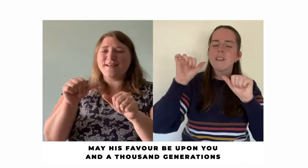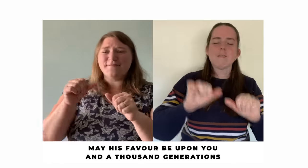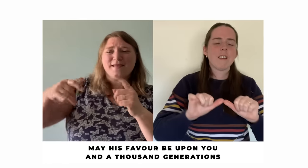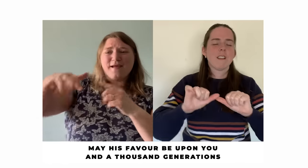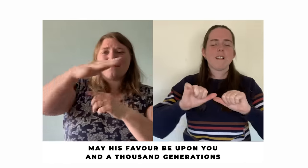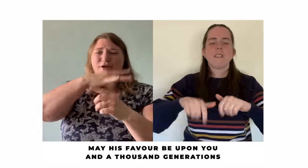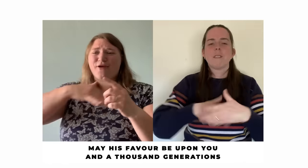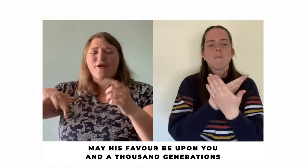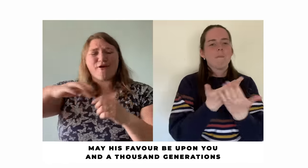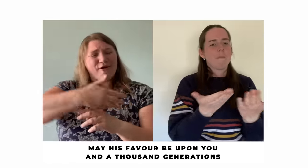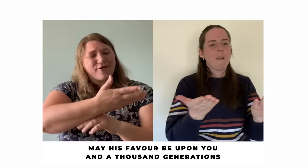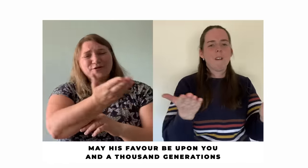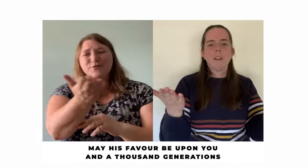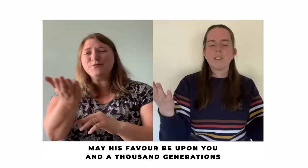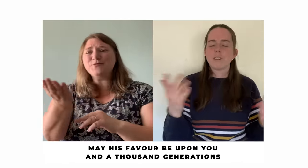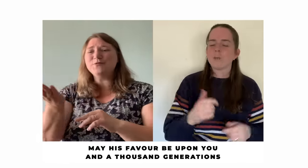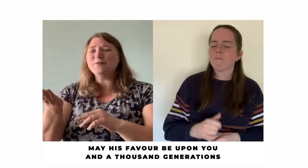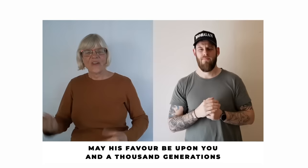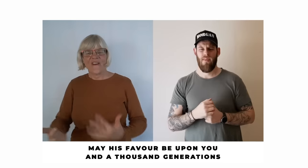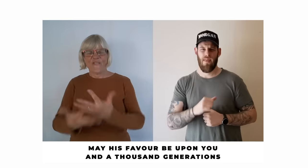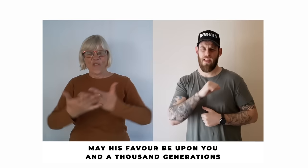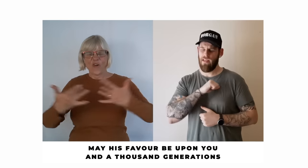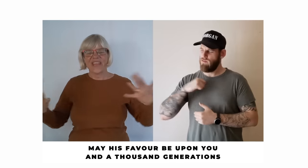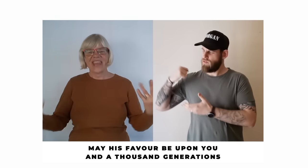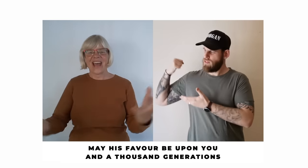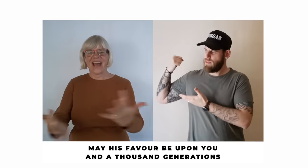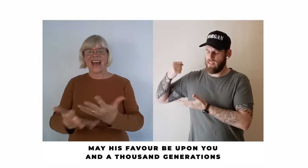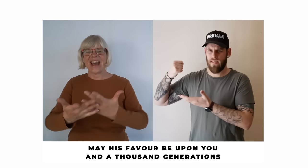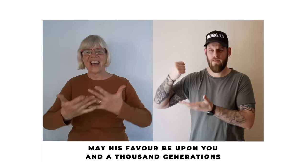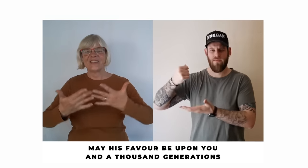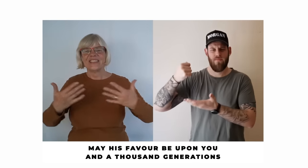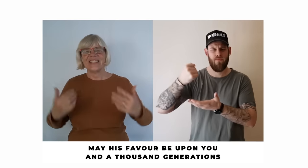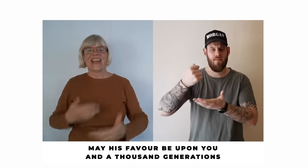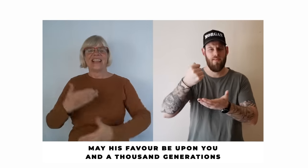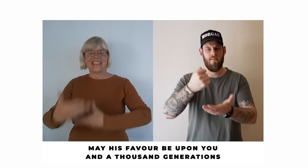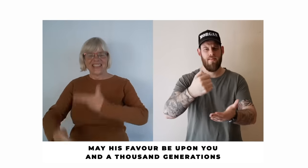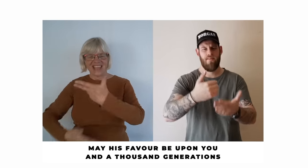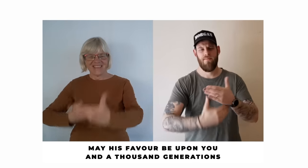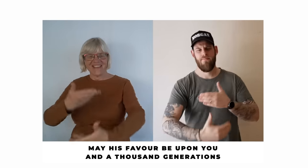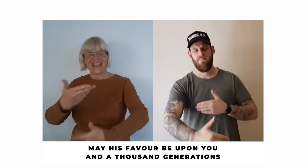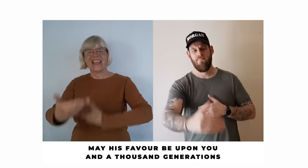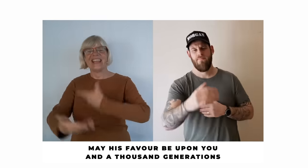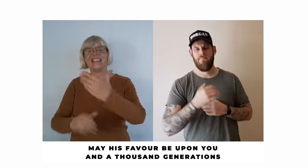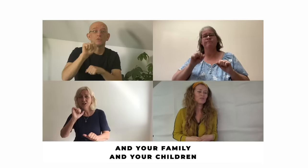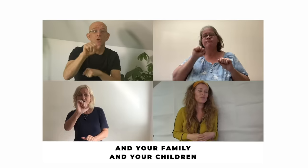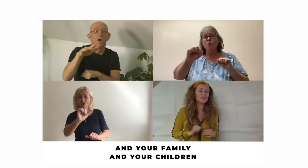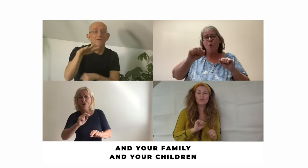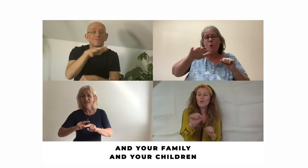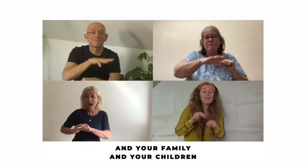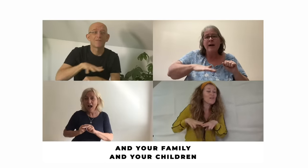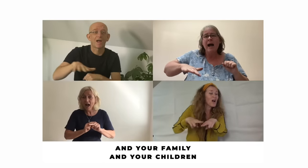May his favour be upon you And 1,000 generations